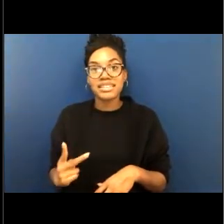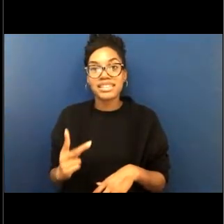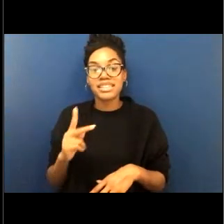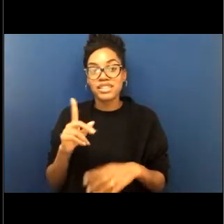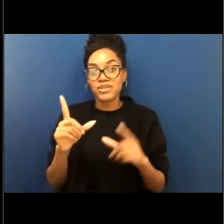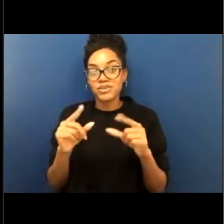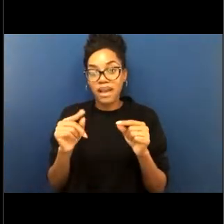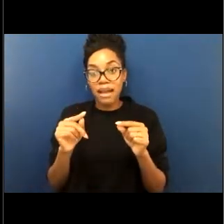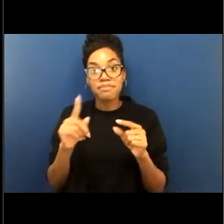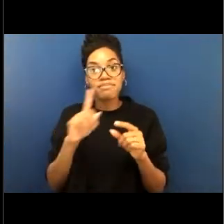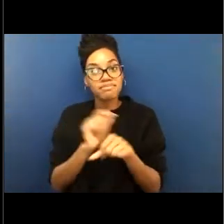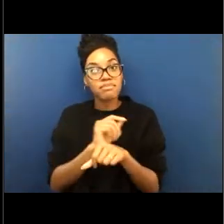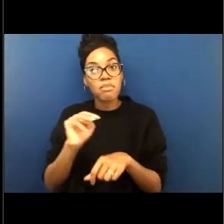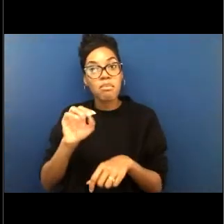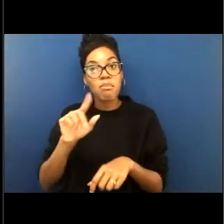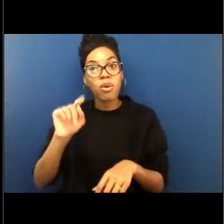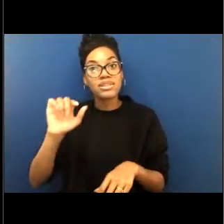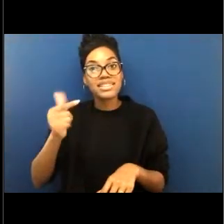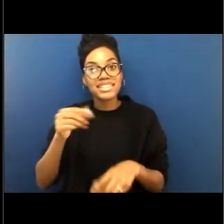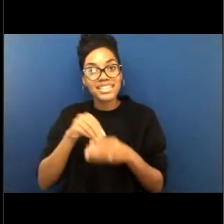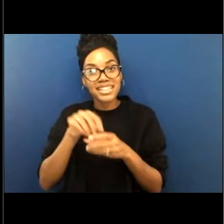and we're going to check out what happens when a crab molts.